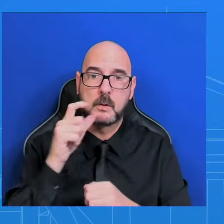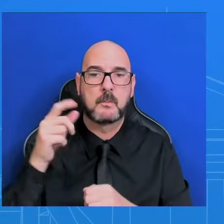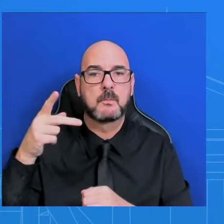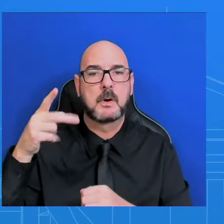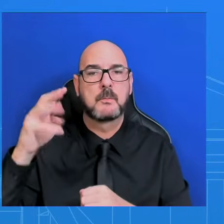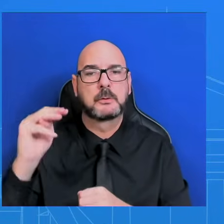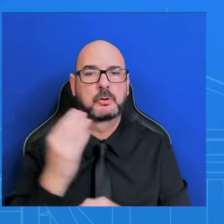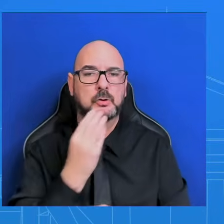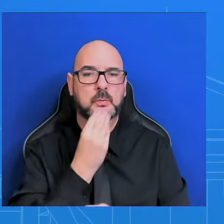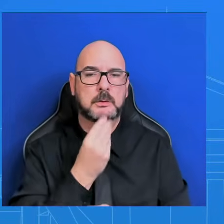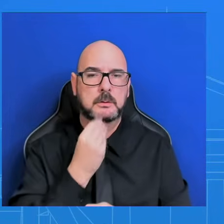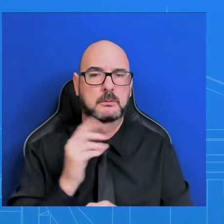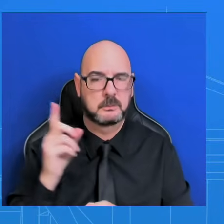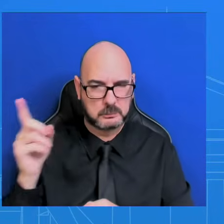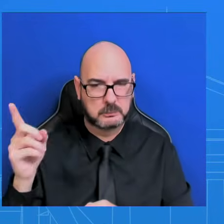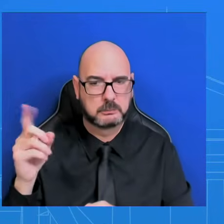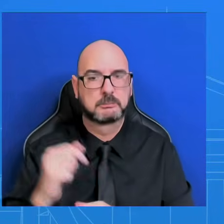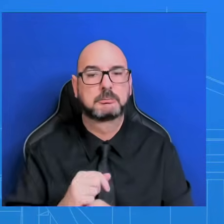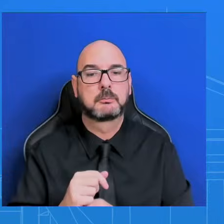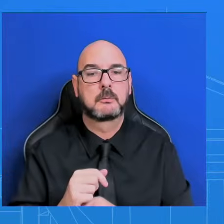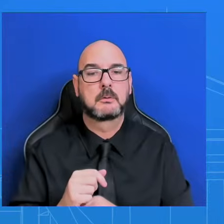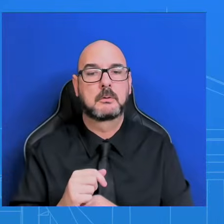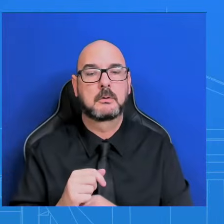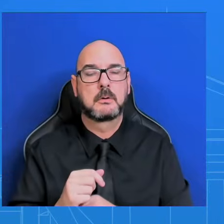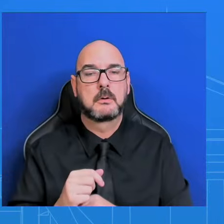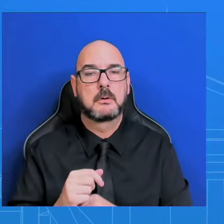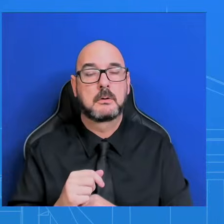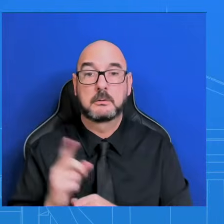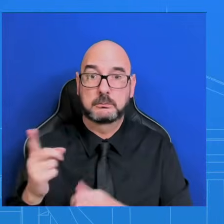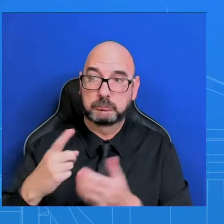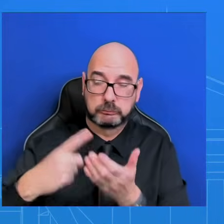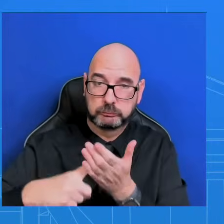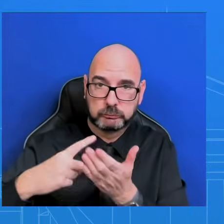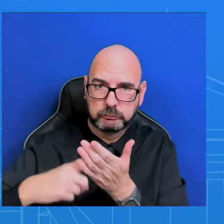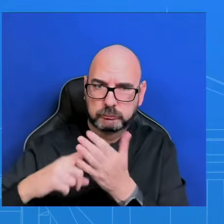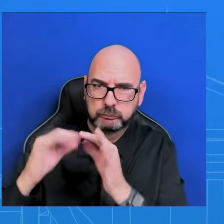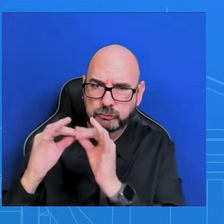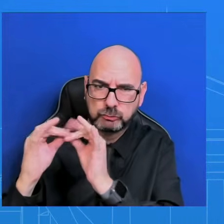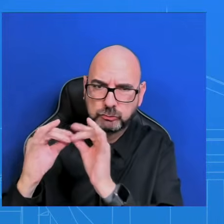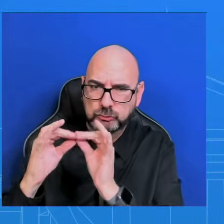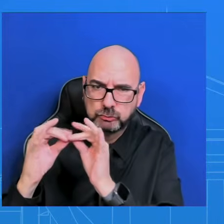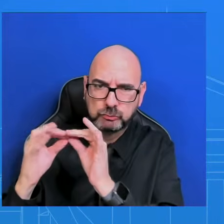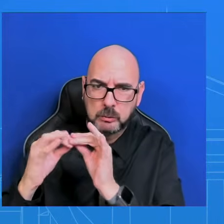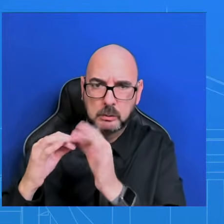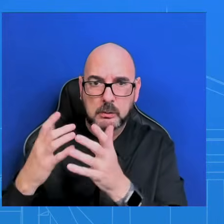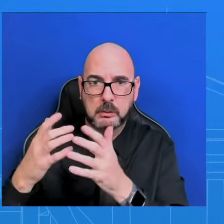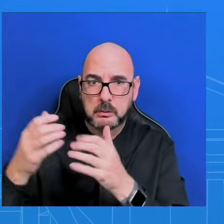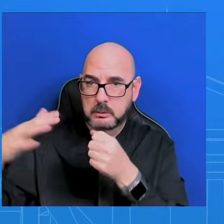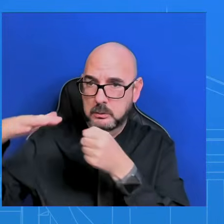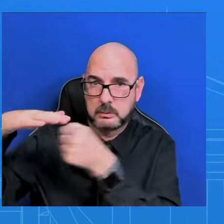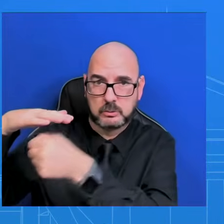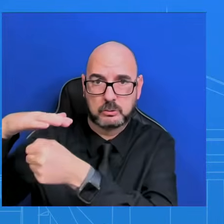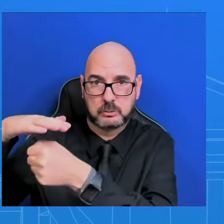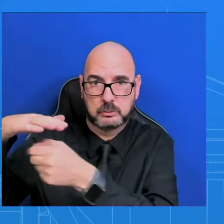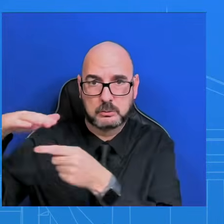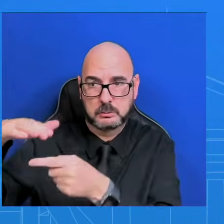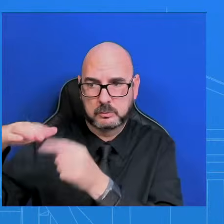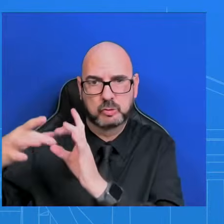discussed ongoing efforts to secure the release of all remaining hostages that are being held by Hamas. The two leaders also reviewed the situation in Gaza